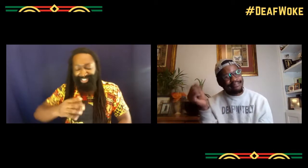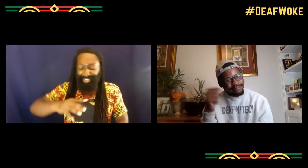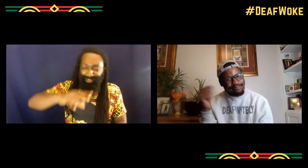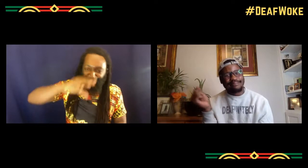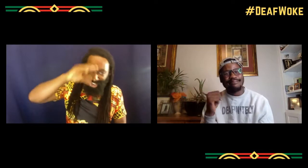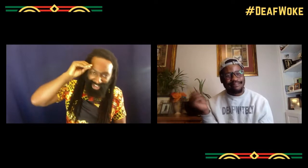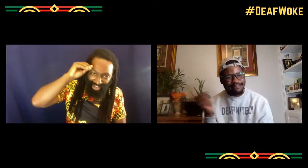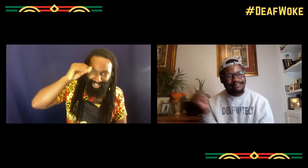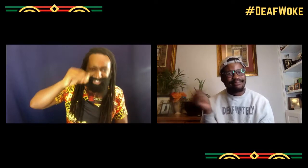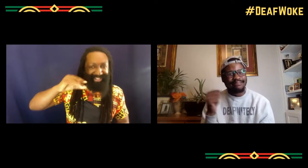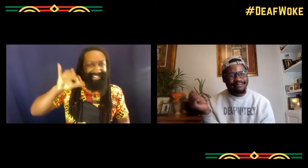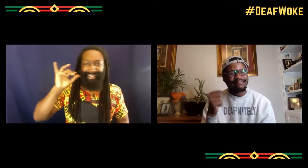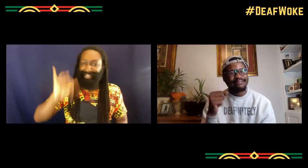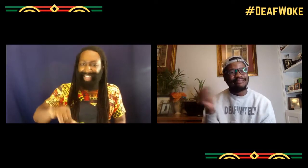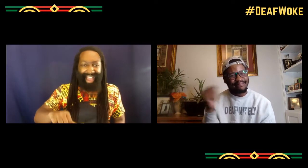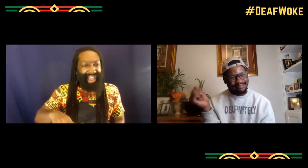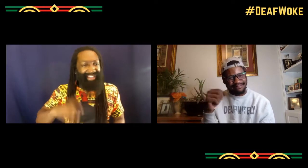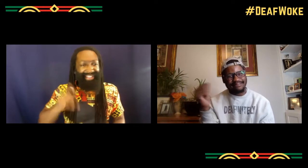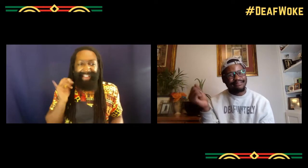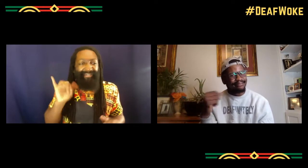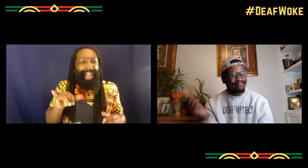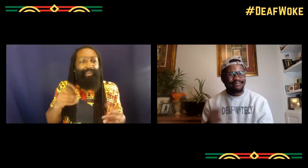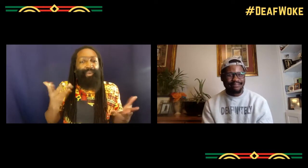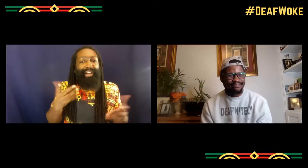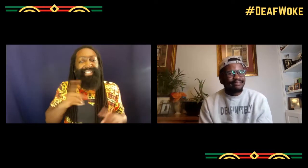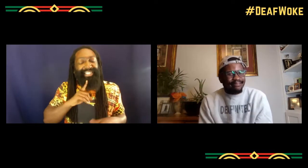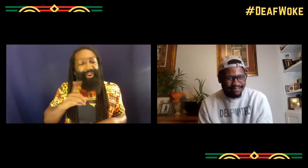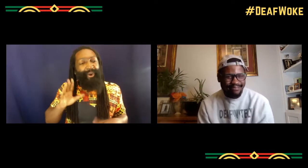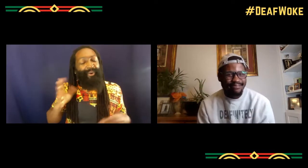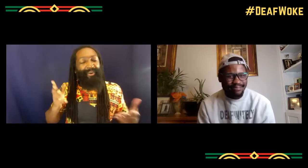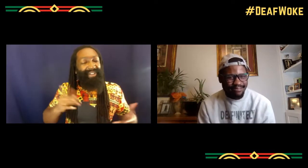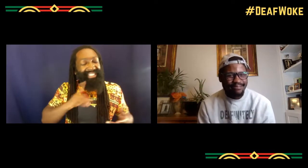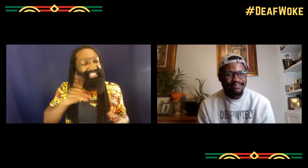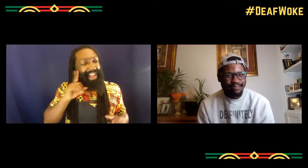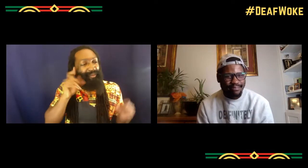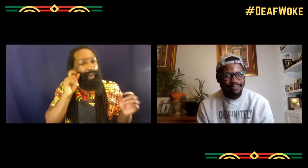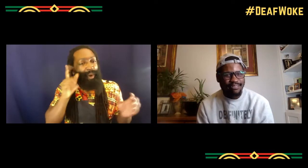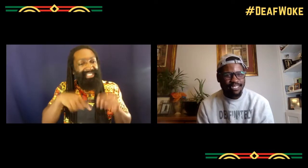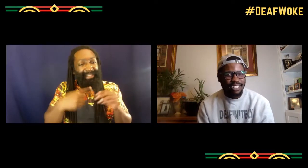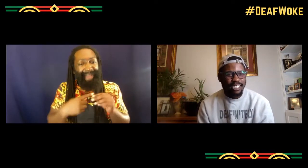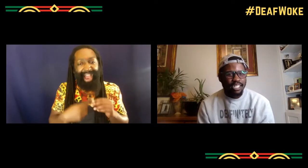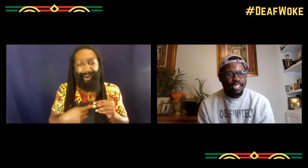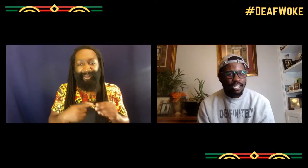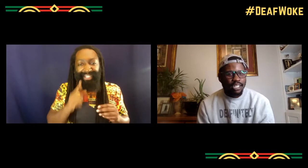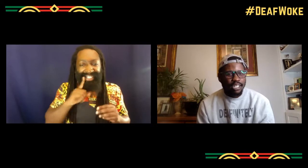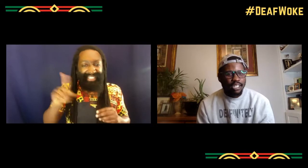if you're best for having the experience, you know, and that's it, and that's so important.